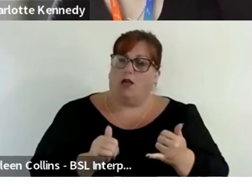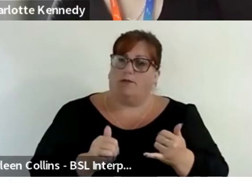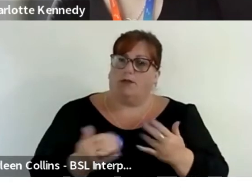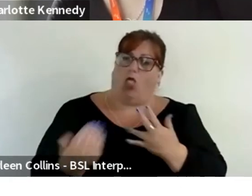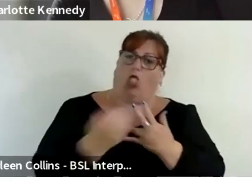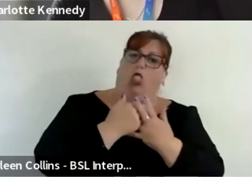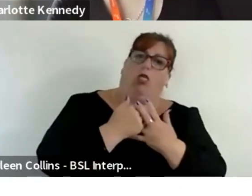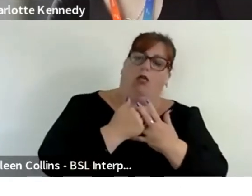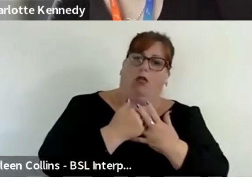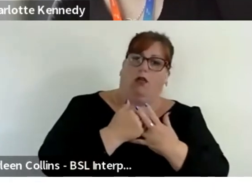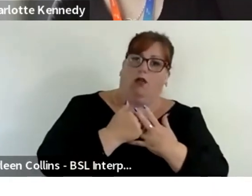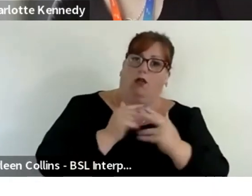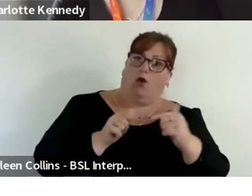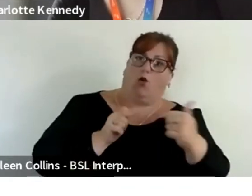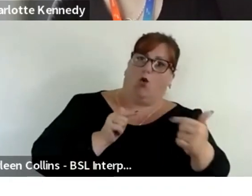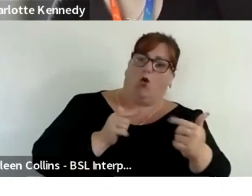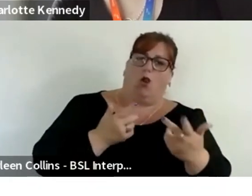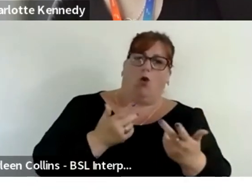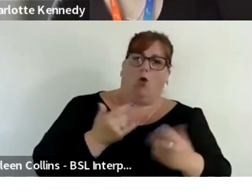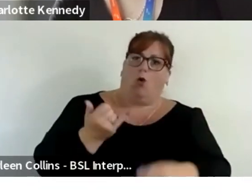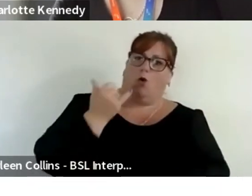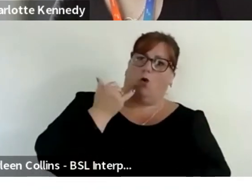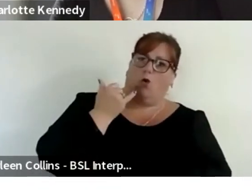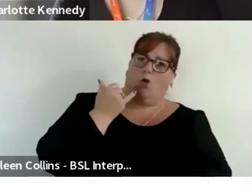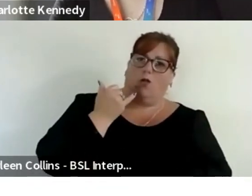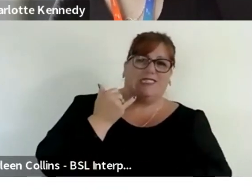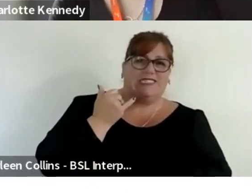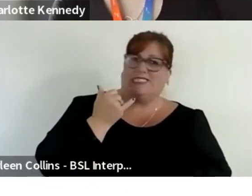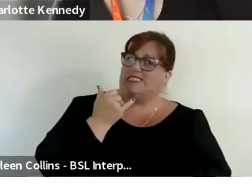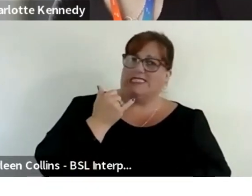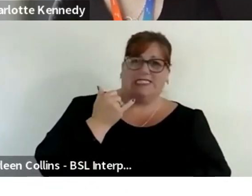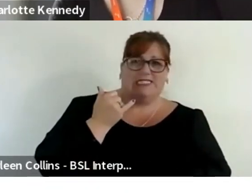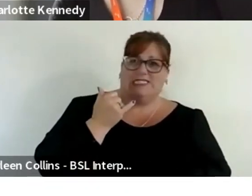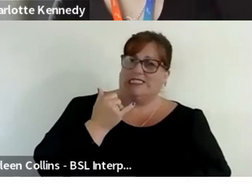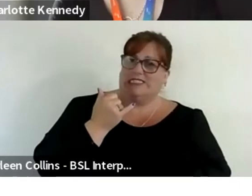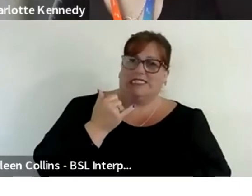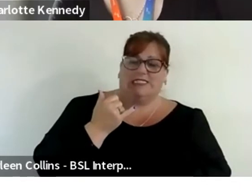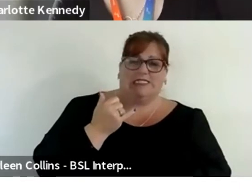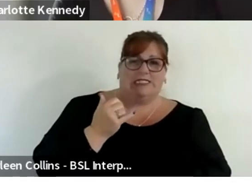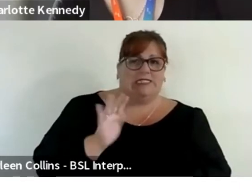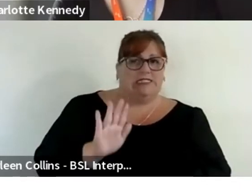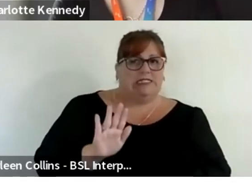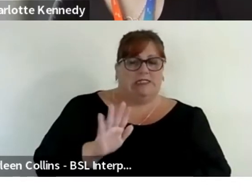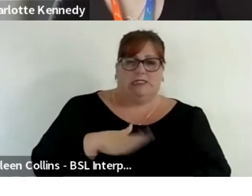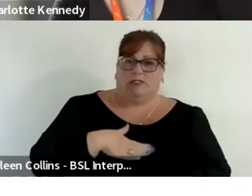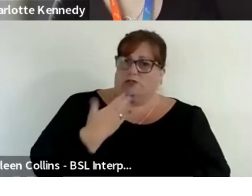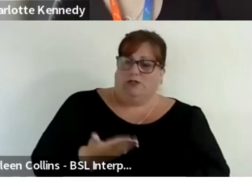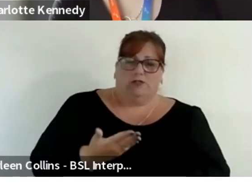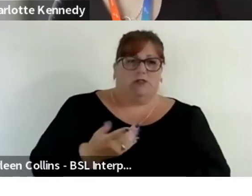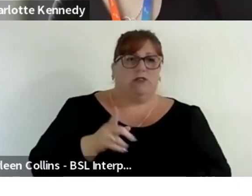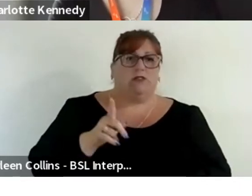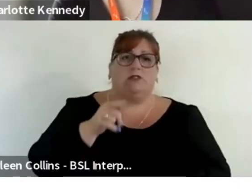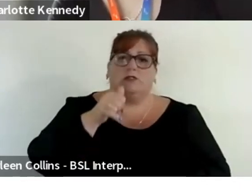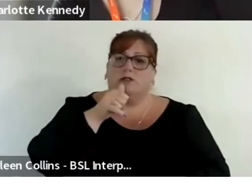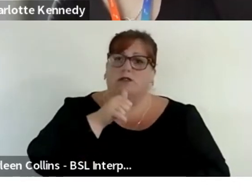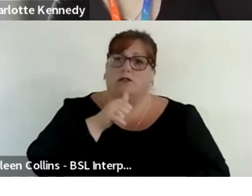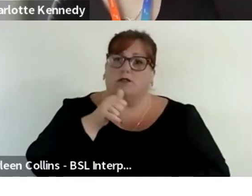I have a preference for email or IM especially when it comes to having a record to look back on.